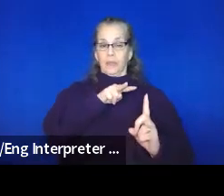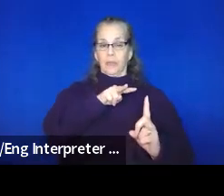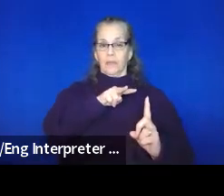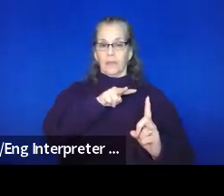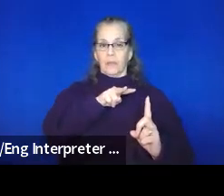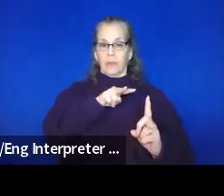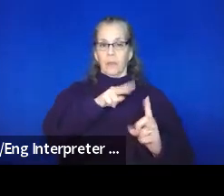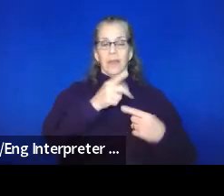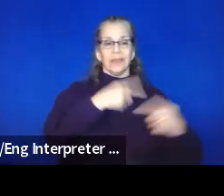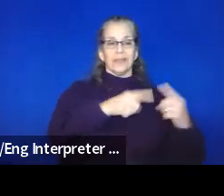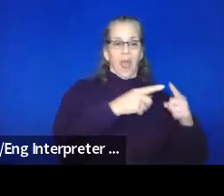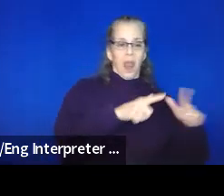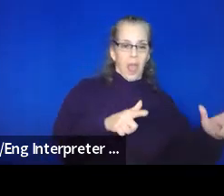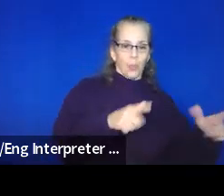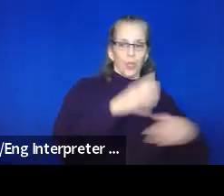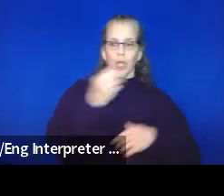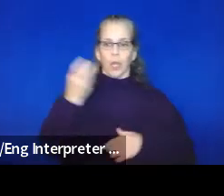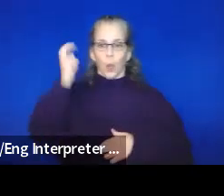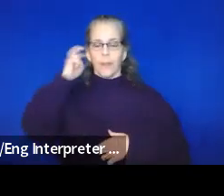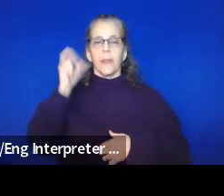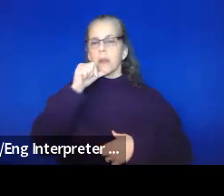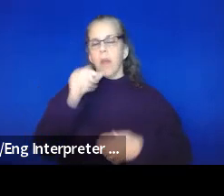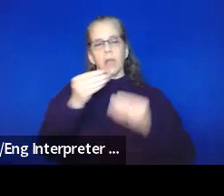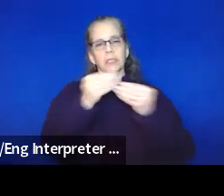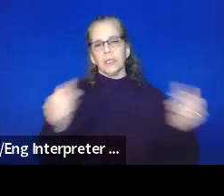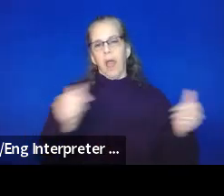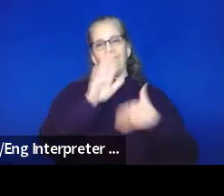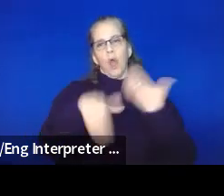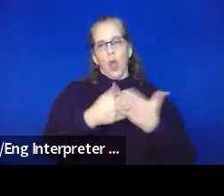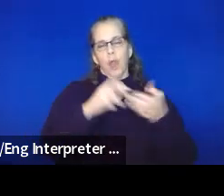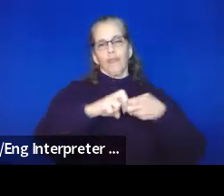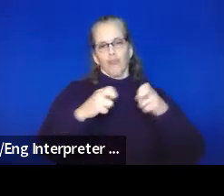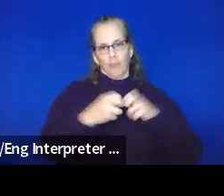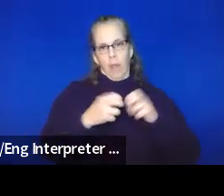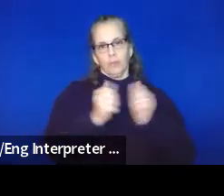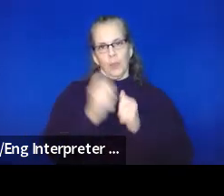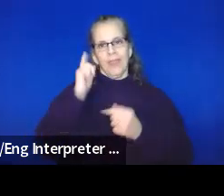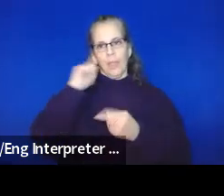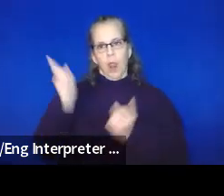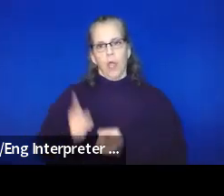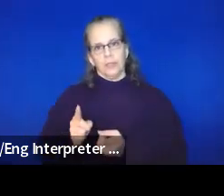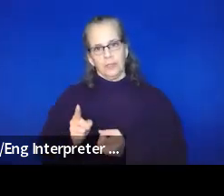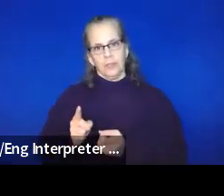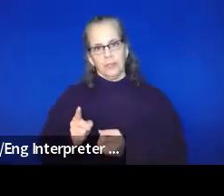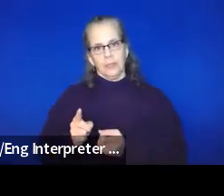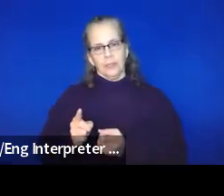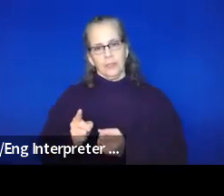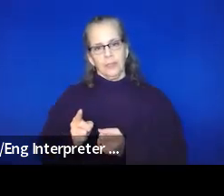languages solve all the issues with hearing loss. The issues are different for each communication mode, but in many ways they're similar.